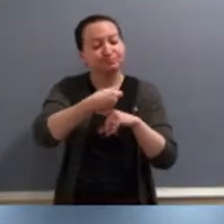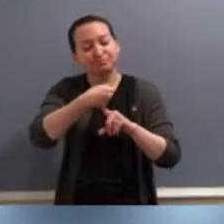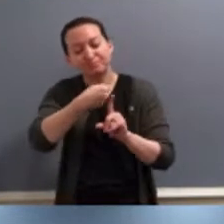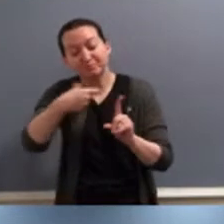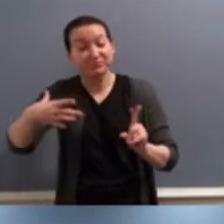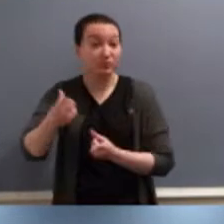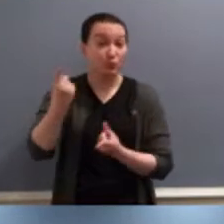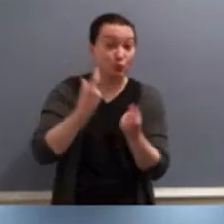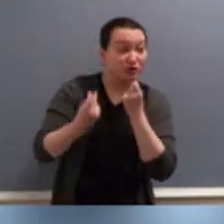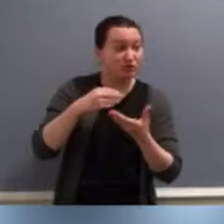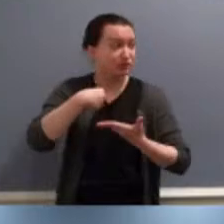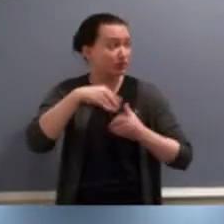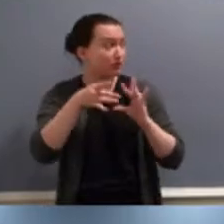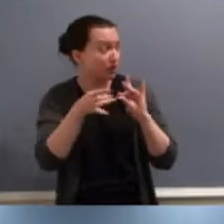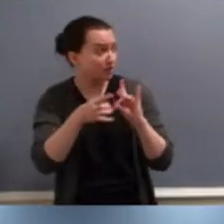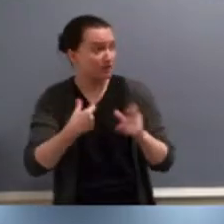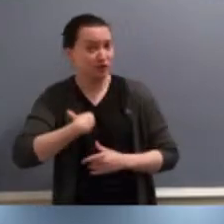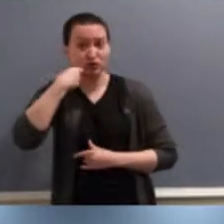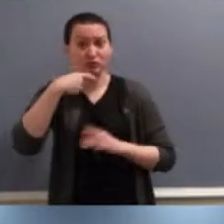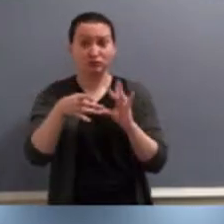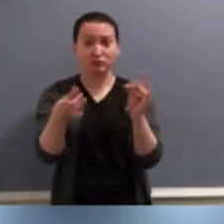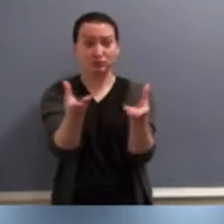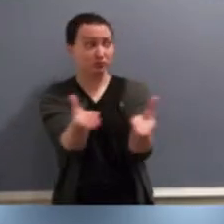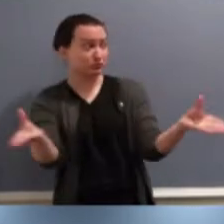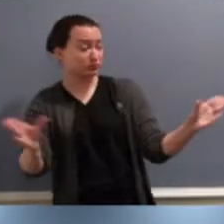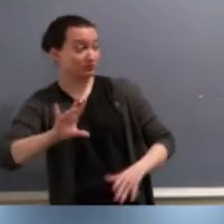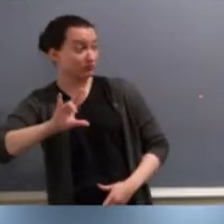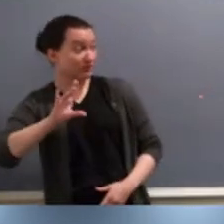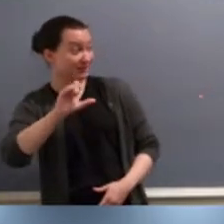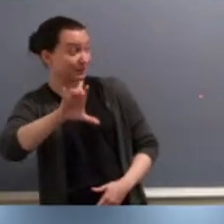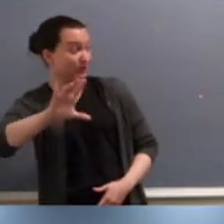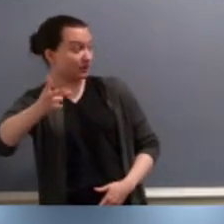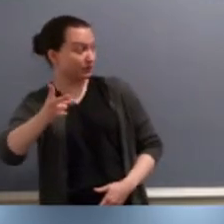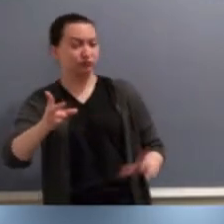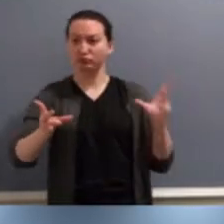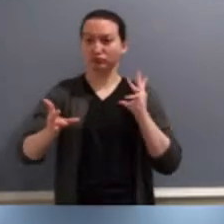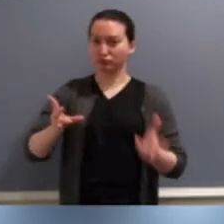questions about comments that I just made is the seventh sound okay no that sounds great and I